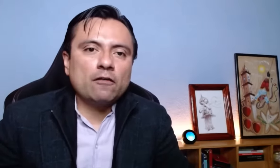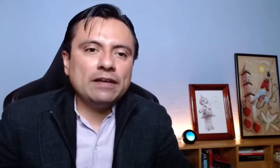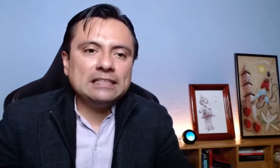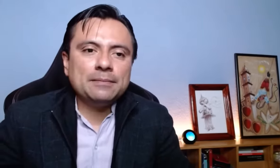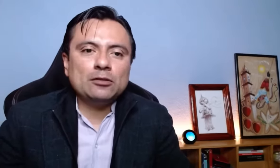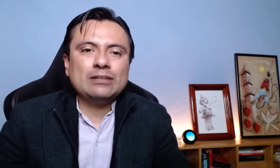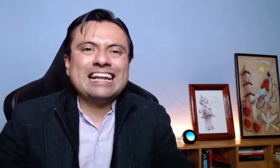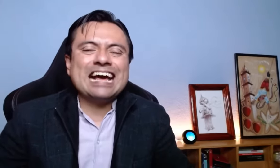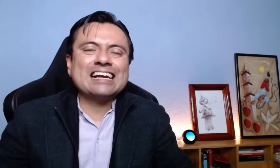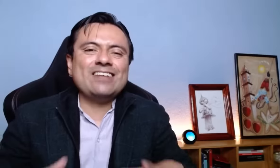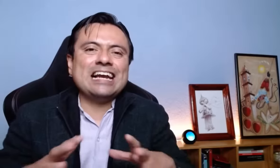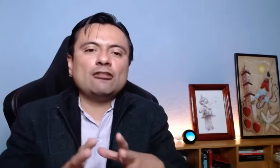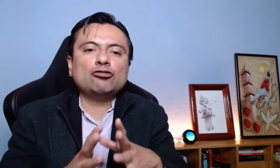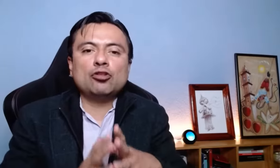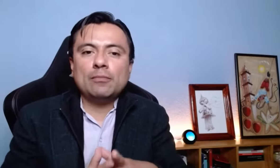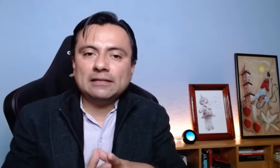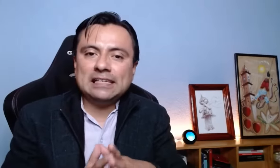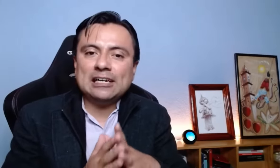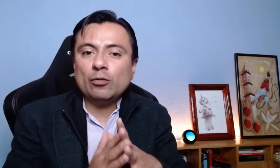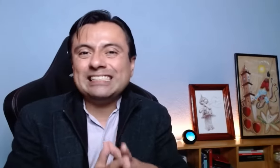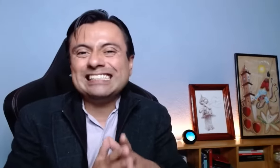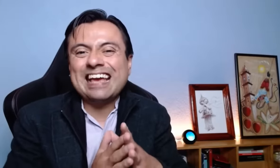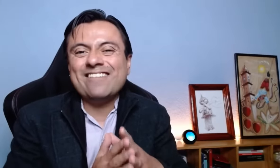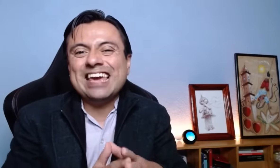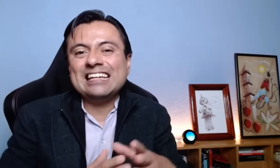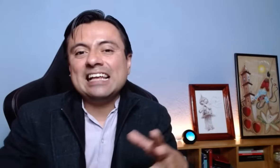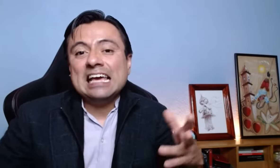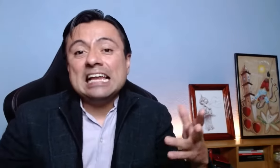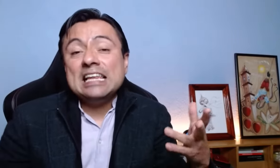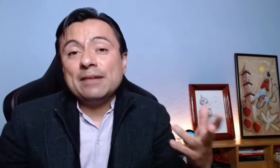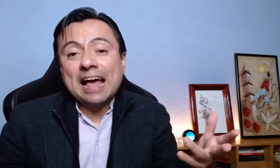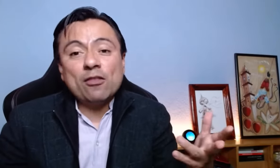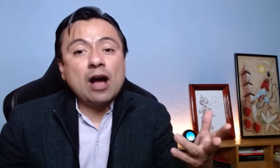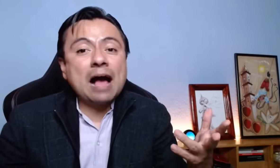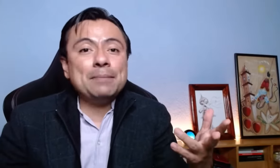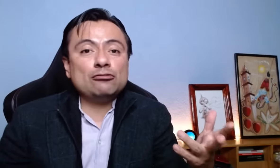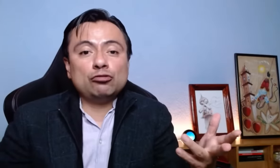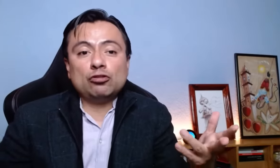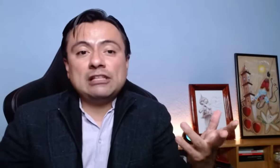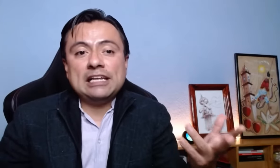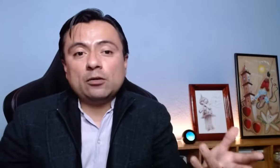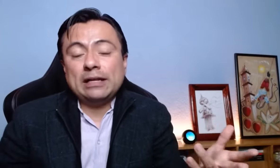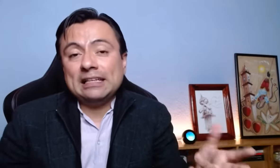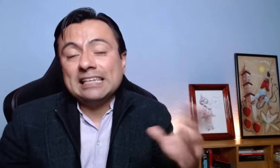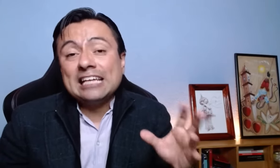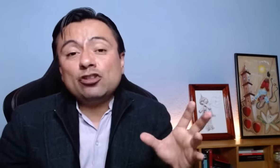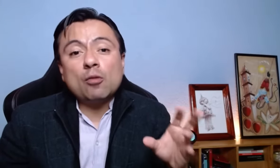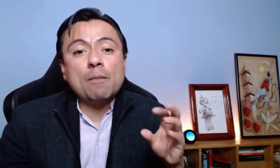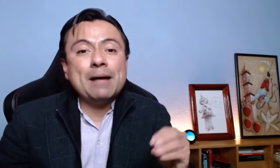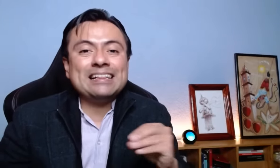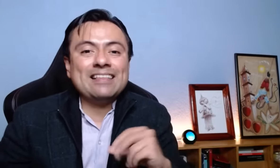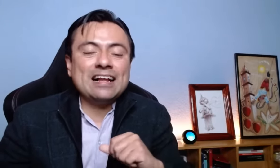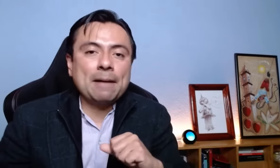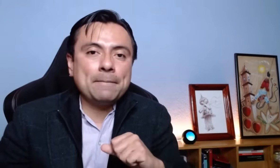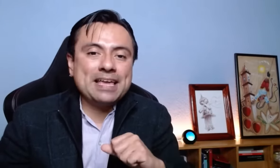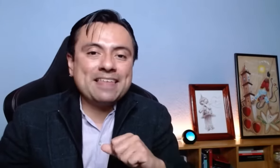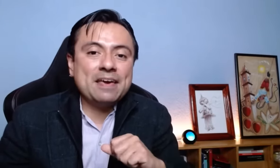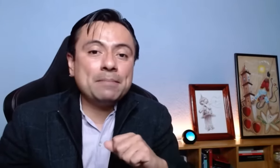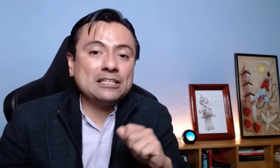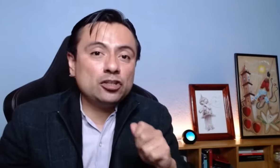Ricardo Mejía spent several minutes in the morning conference to reveal the names of the judges who had released criminal suspects this as part